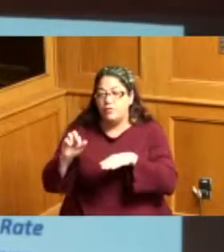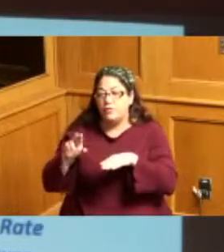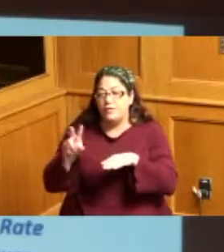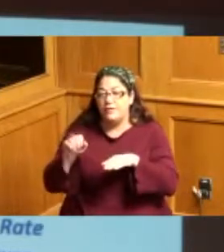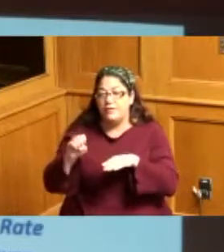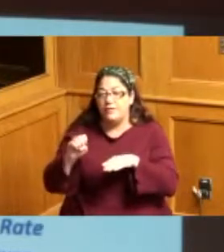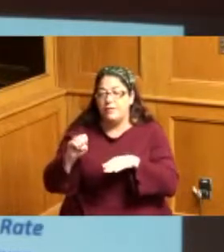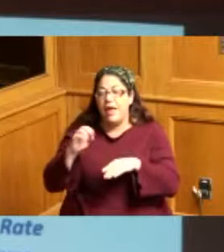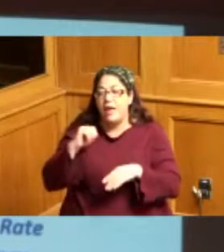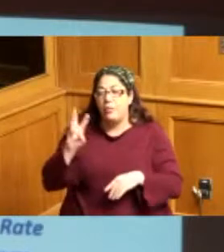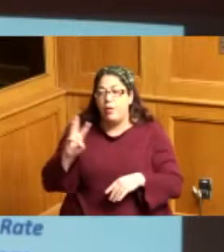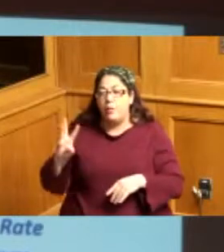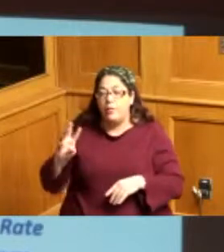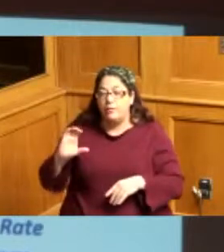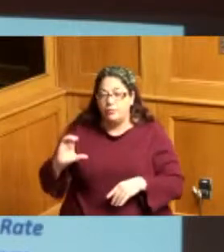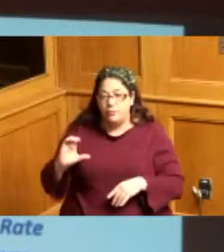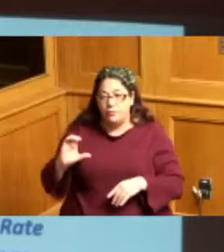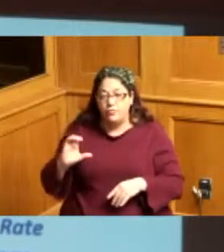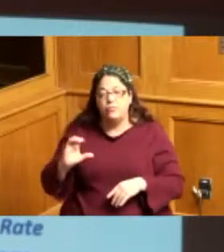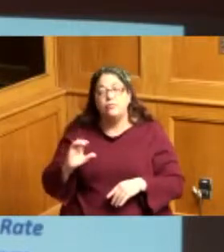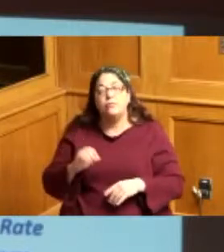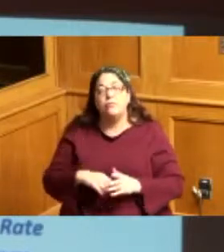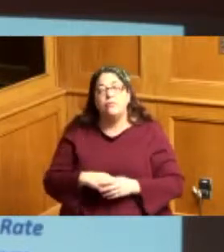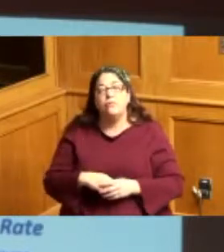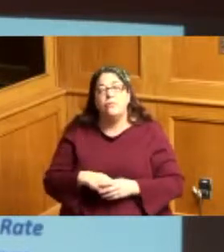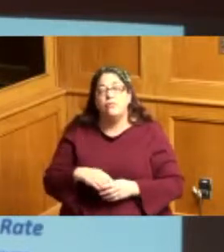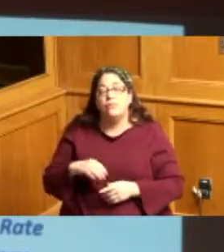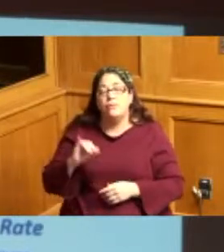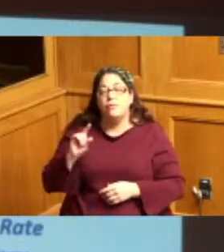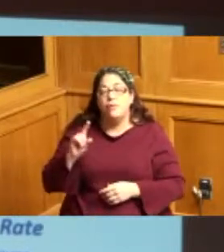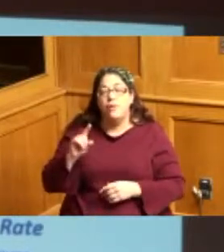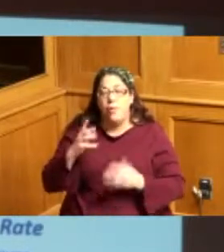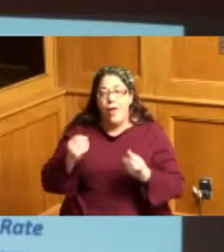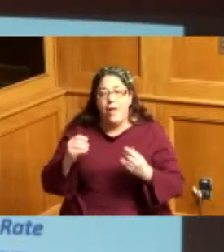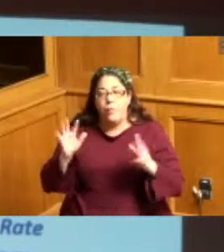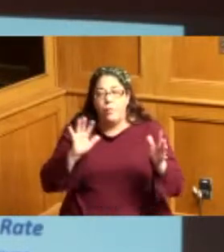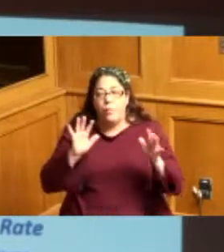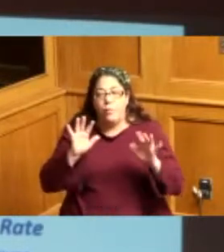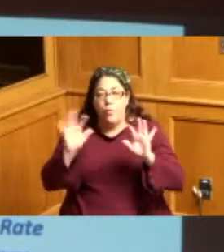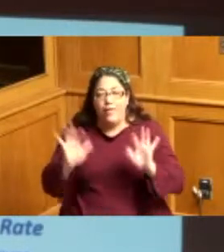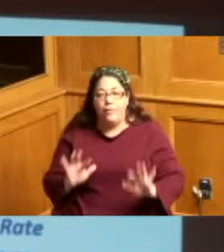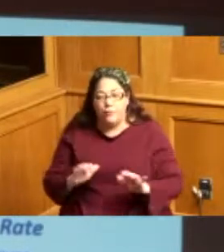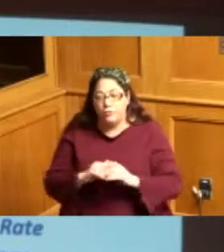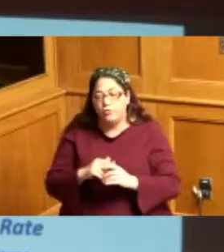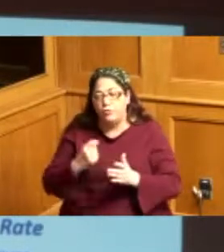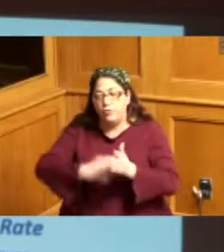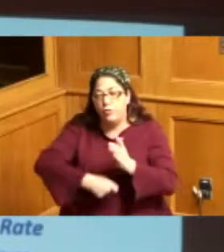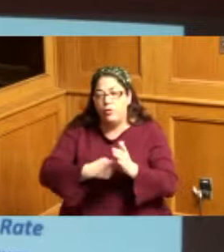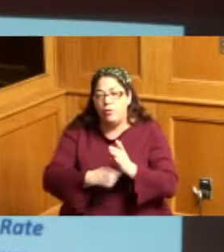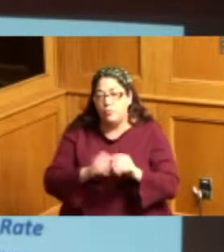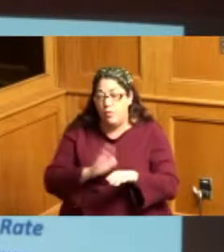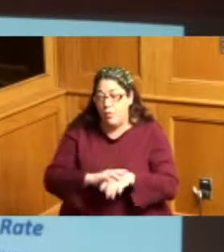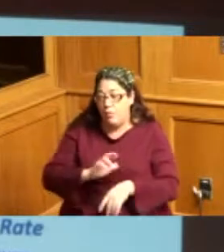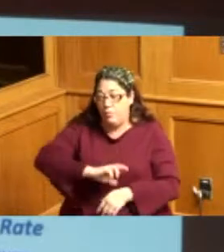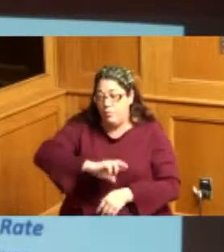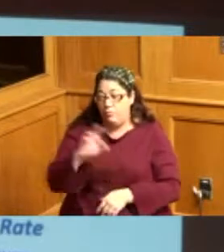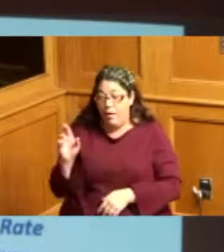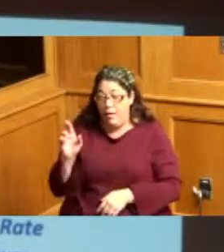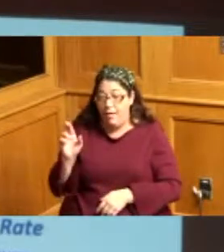charge is to really address or develop a rate structure that is on the right hand side here